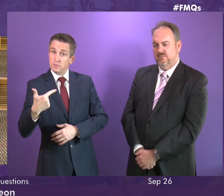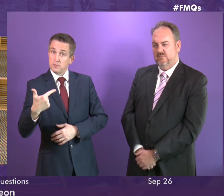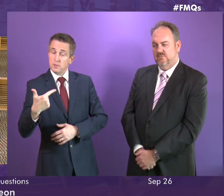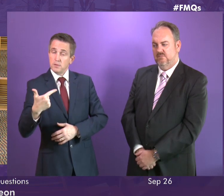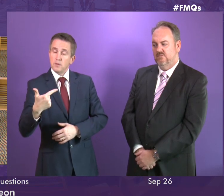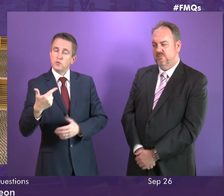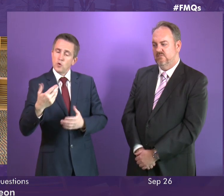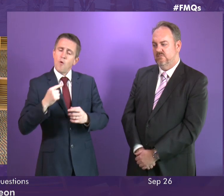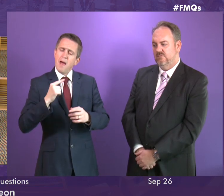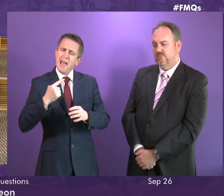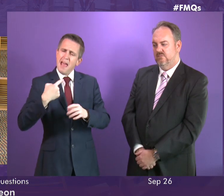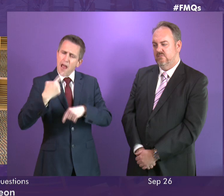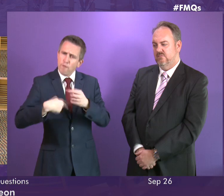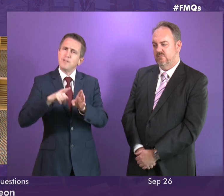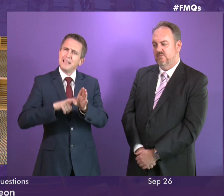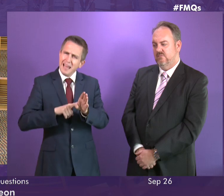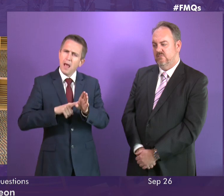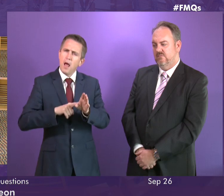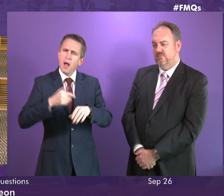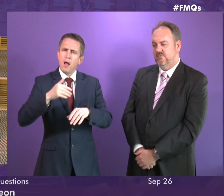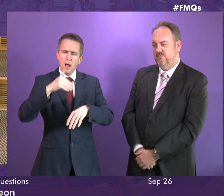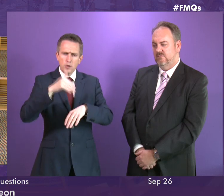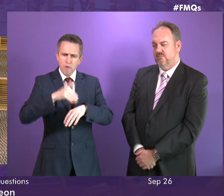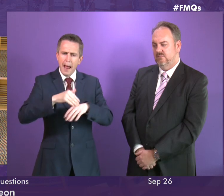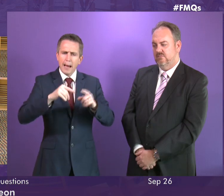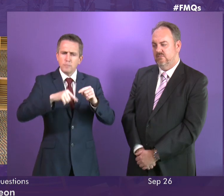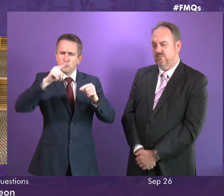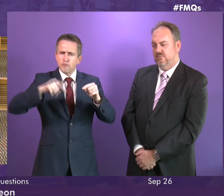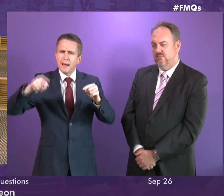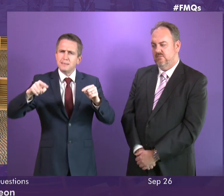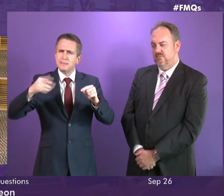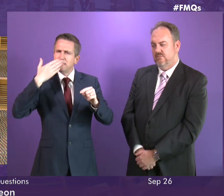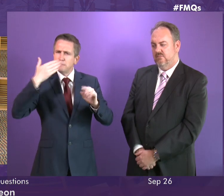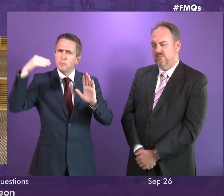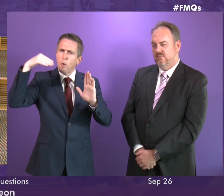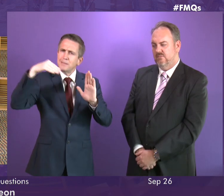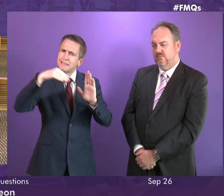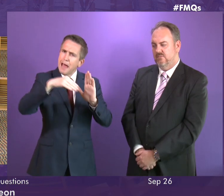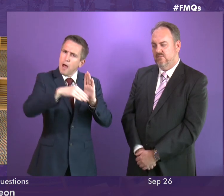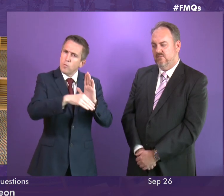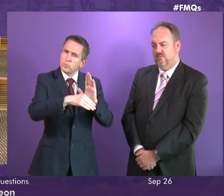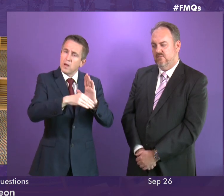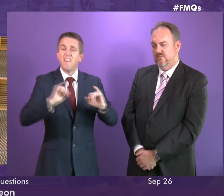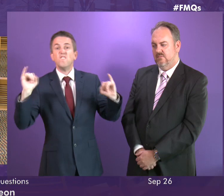will be fluctuations year on year, but the overall trend on crime and violent crime is